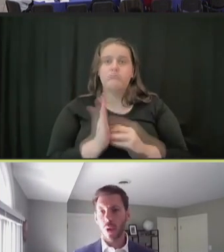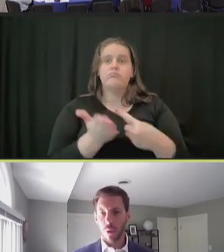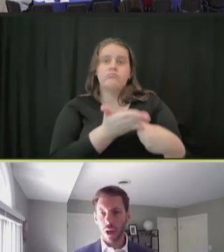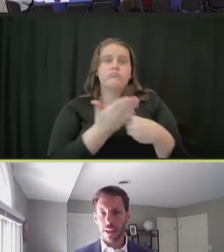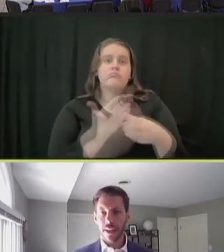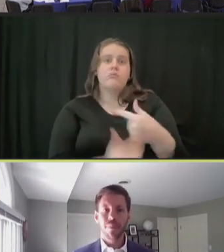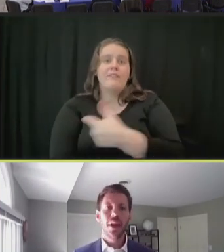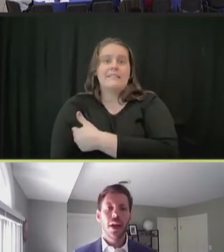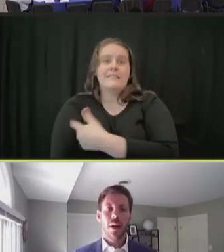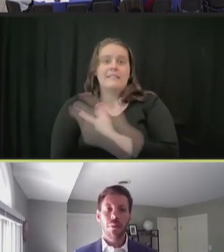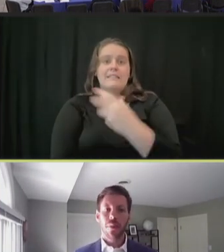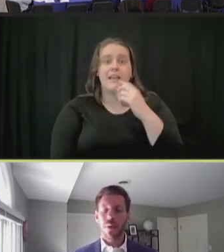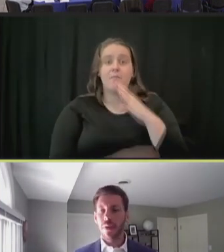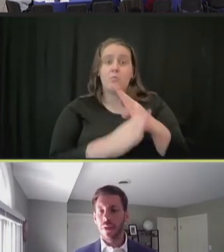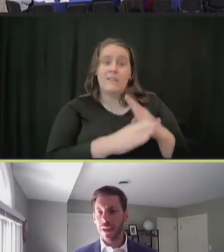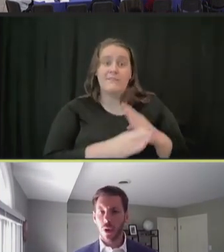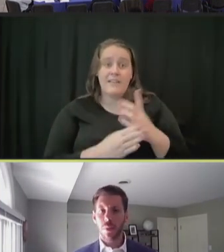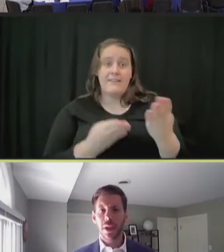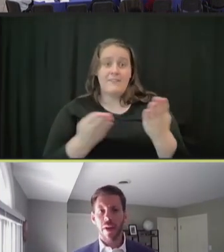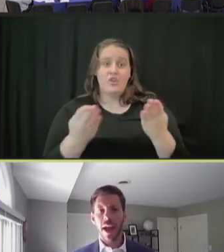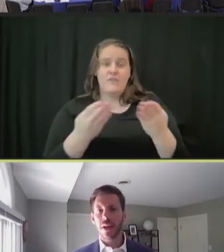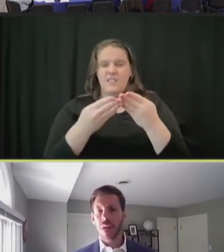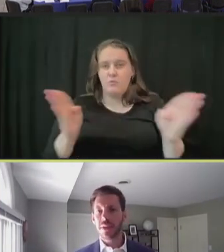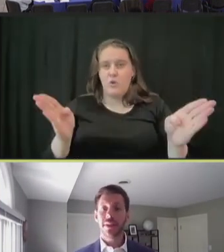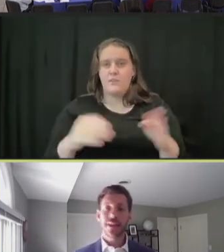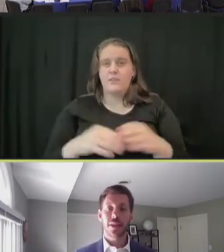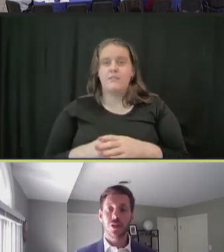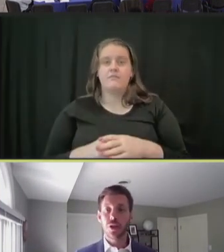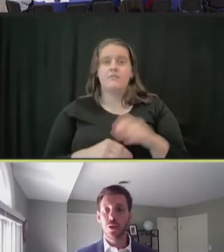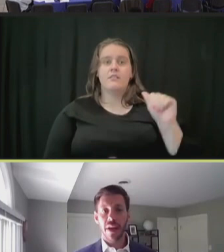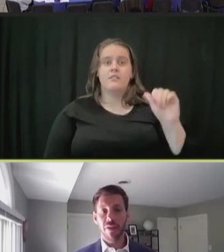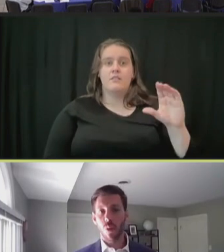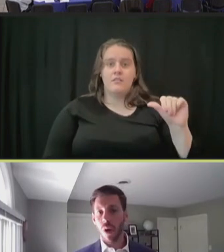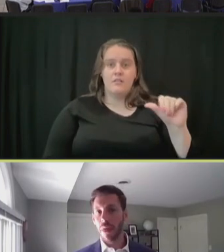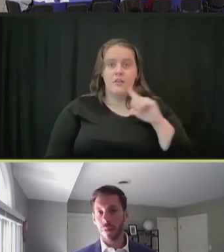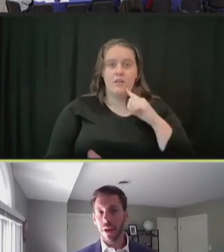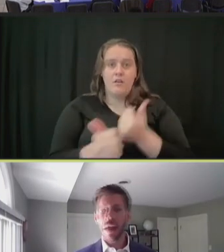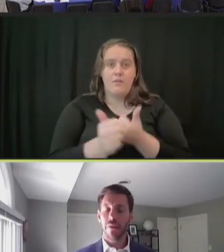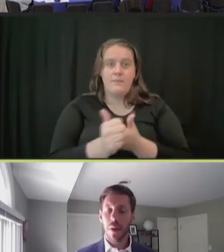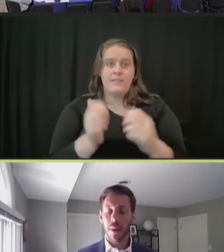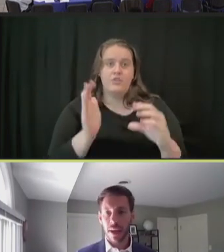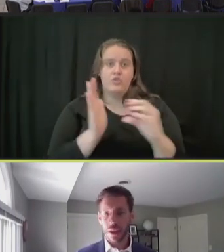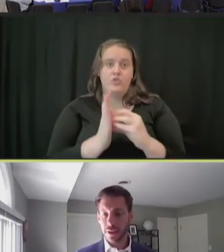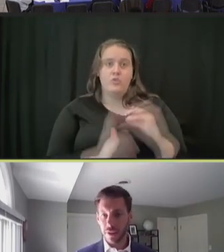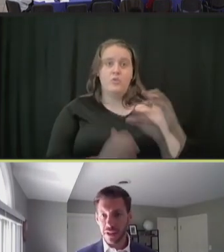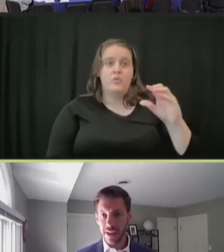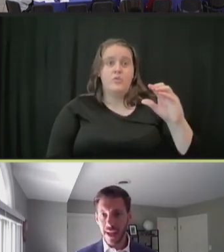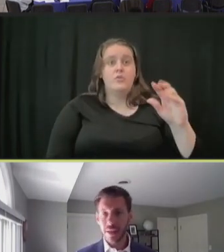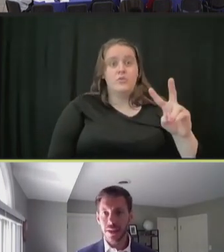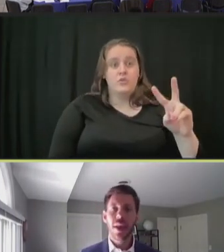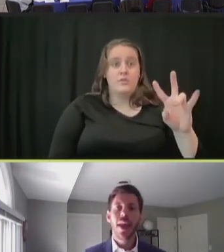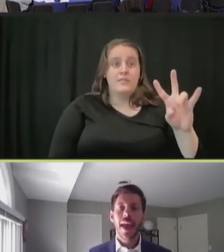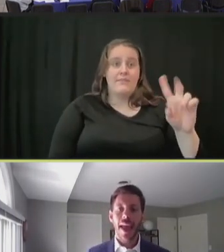more broadly. The Affordable Care Act updated section 2713 of the Public Health Services Act.